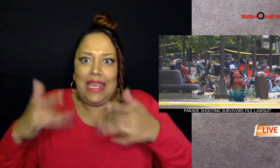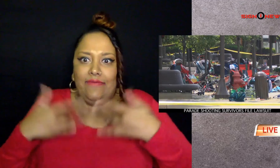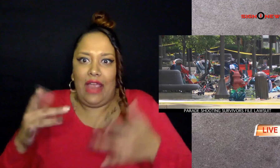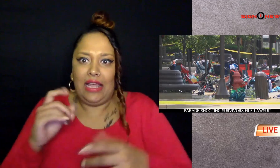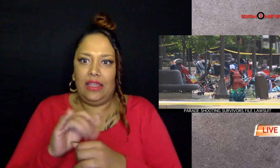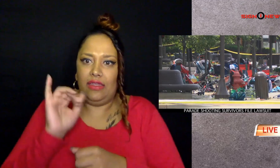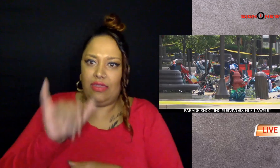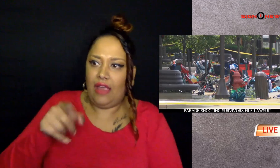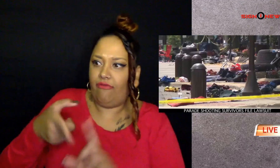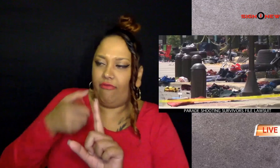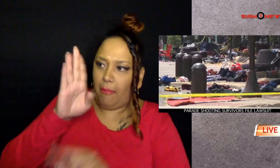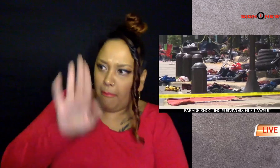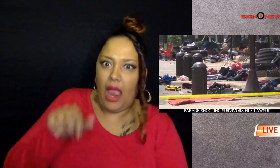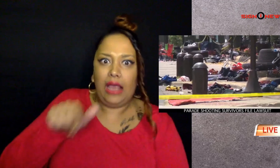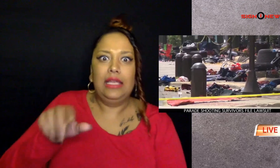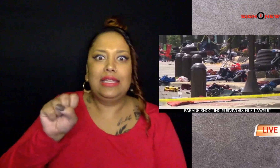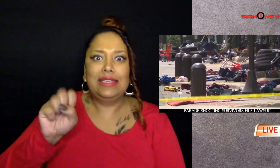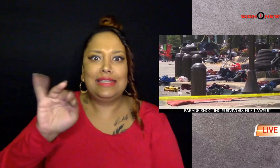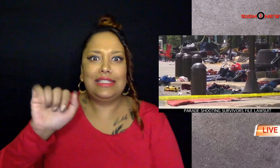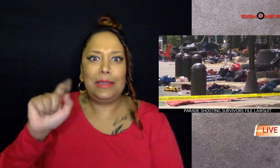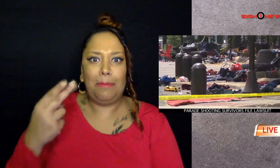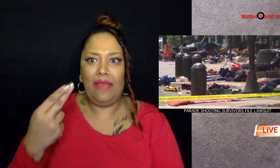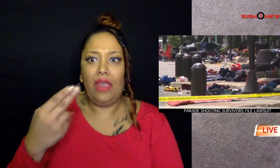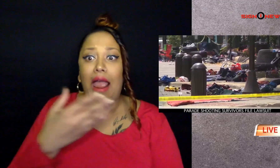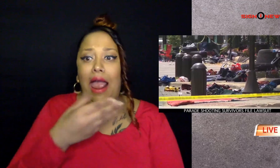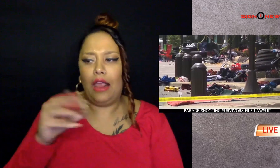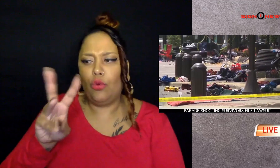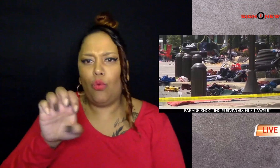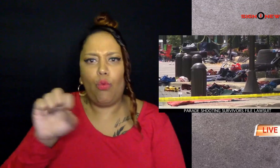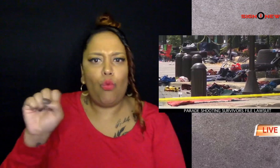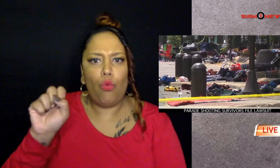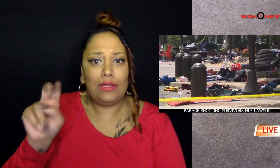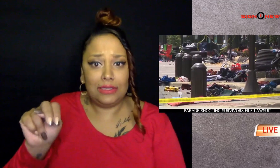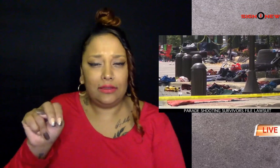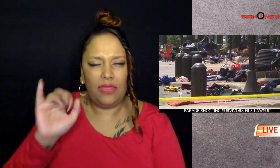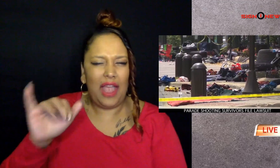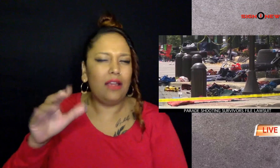preventable result of a chain of events initiated by Smith & Wesson